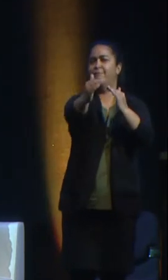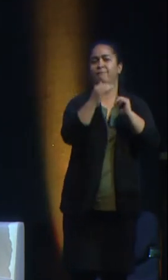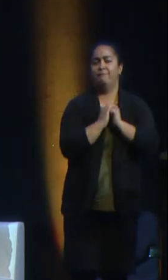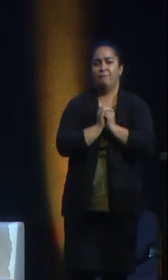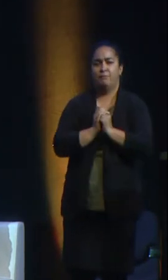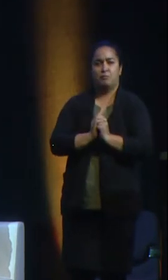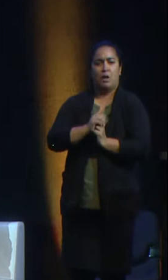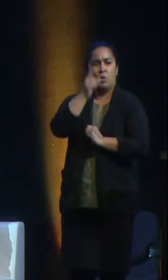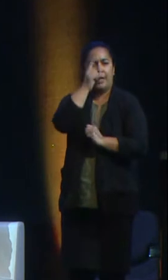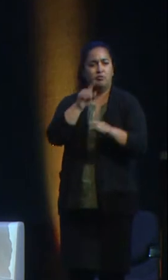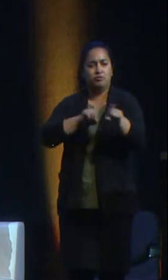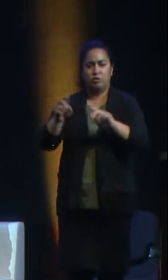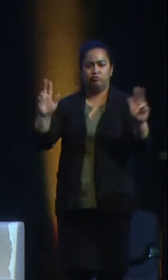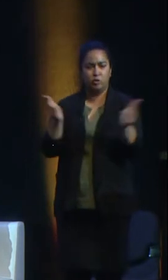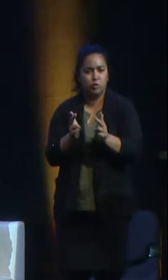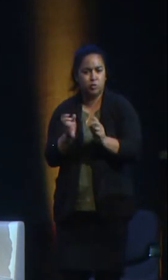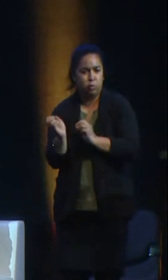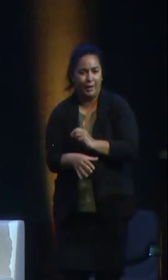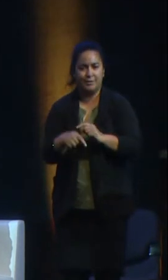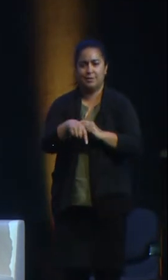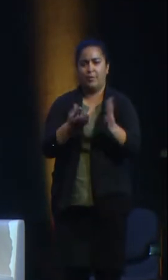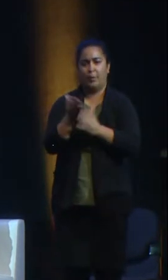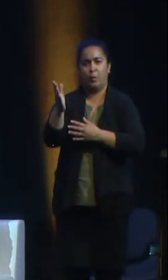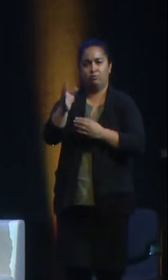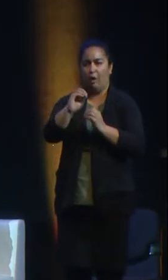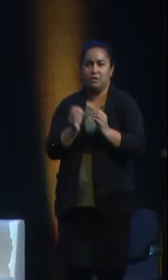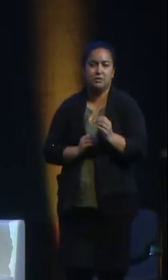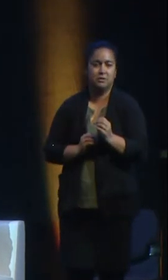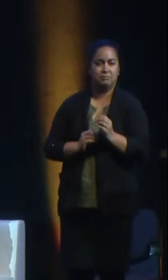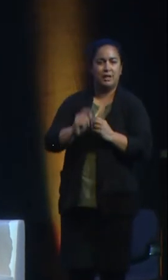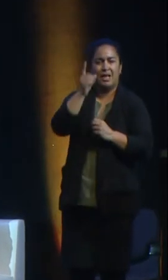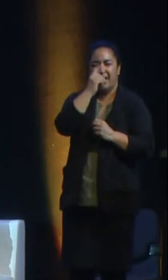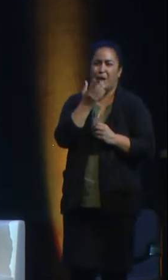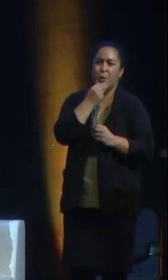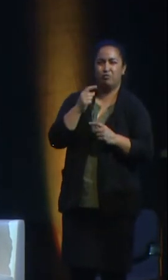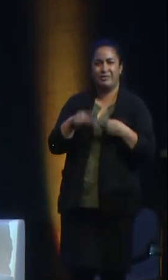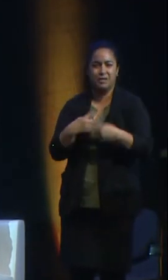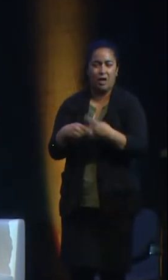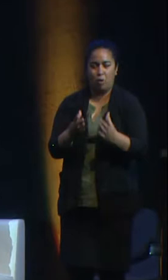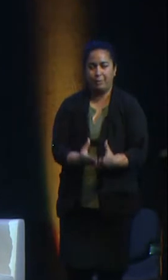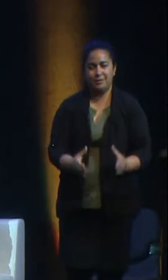of waste in our offices, we can put recycling bins in, we can rebuild parts of our offices